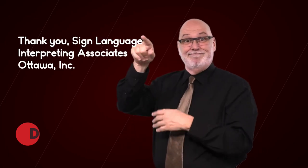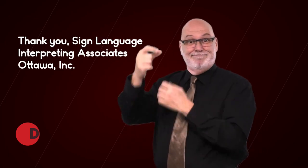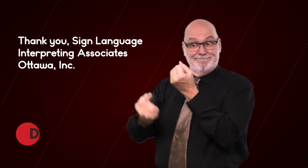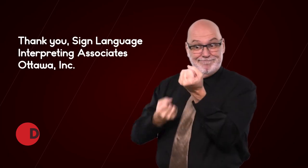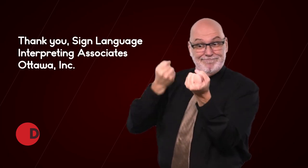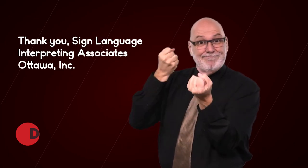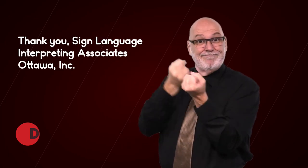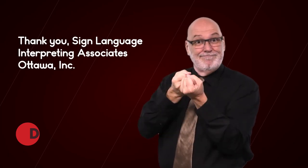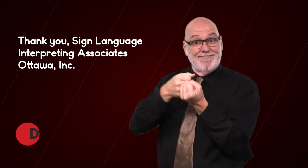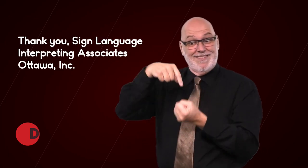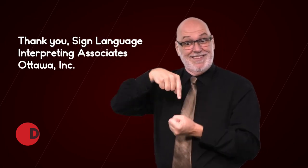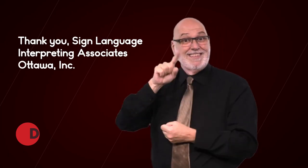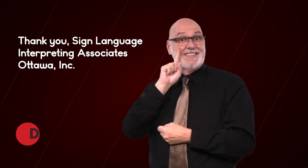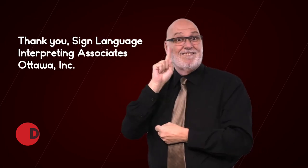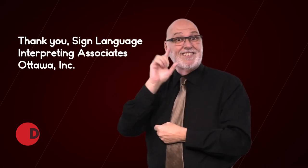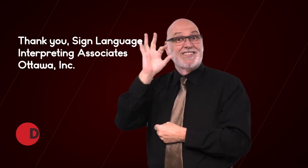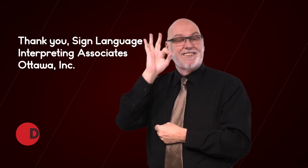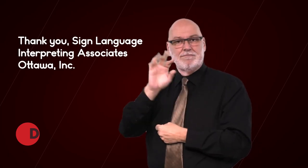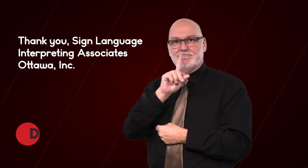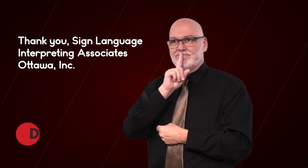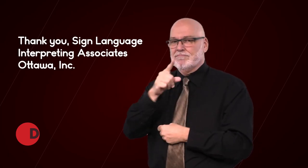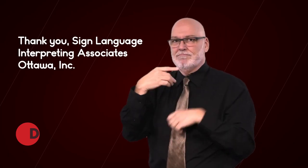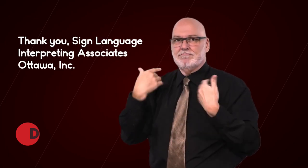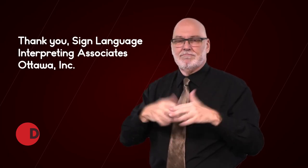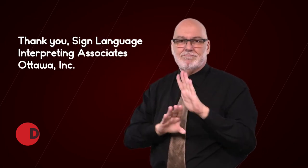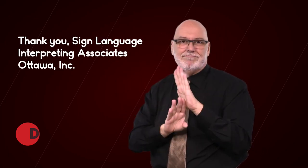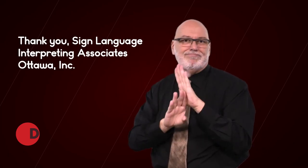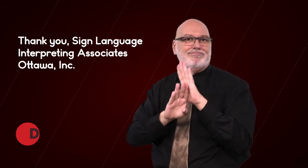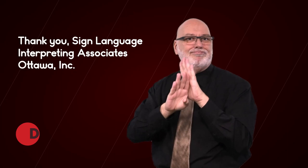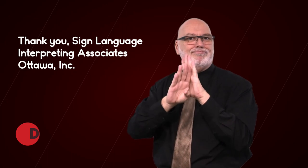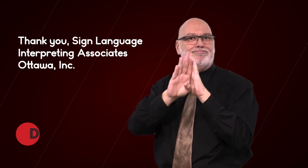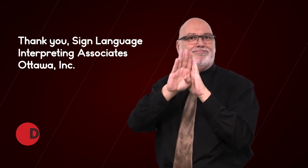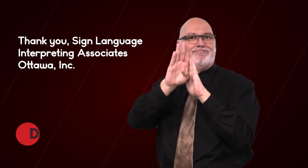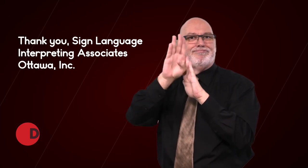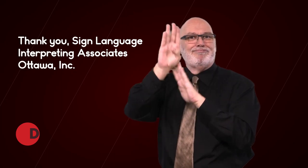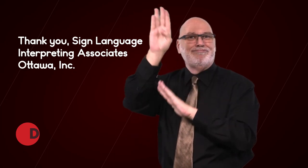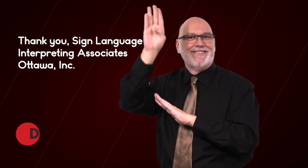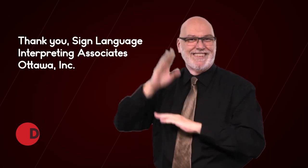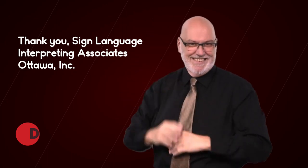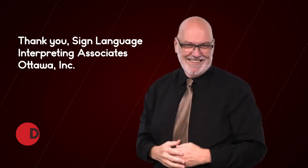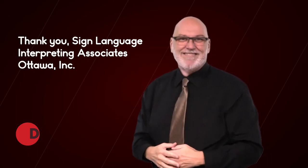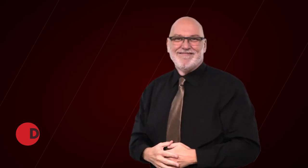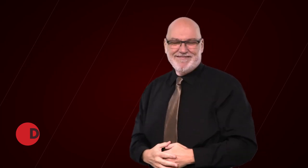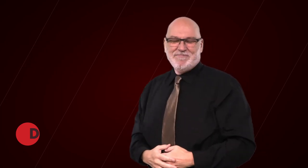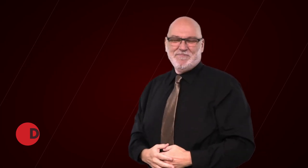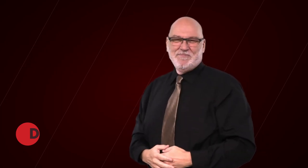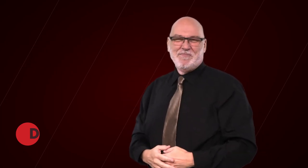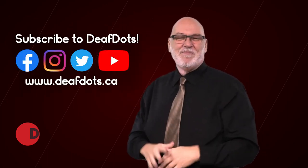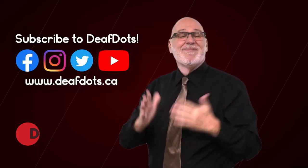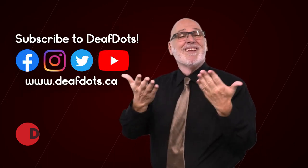This partnership propelled DeafDots into action.